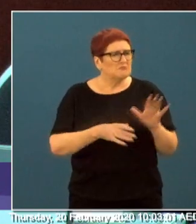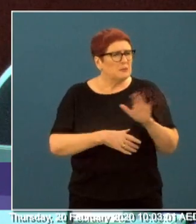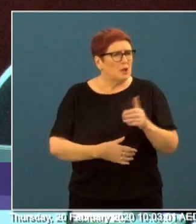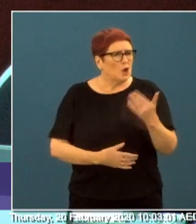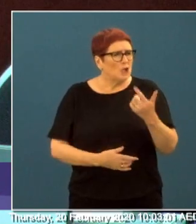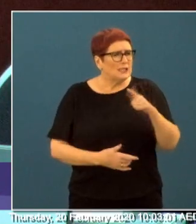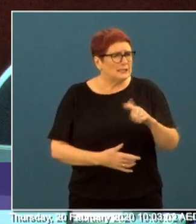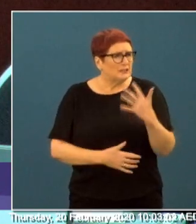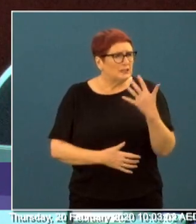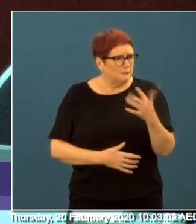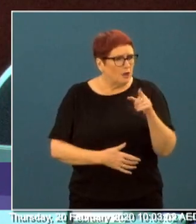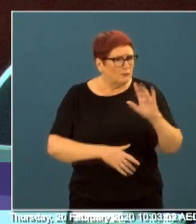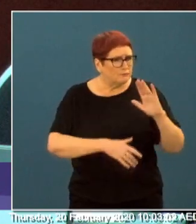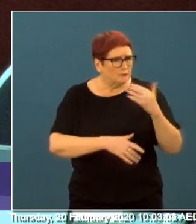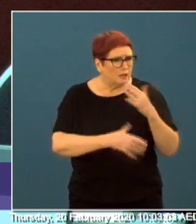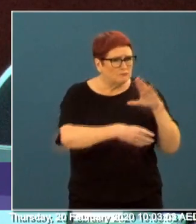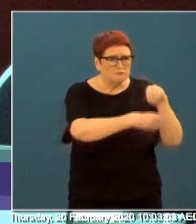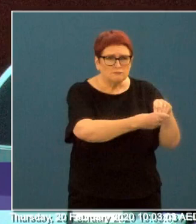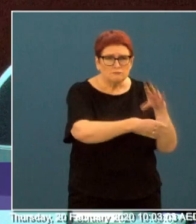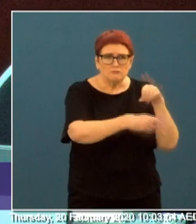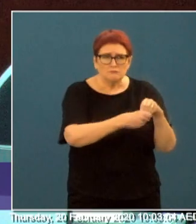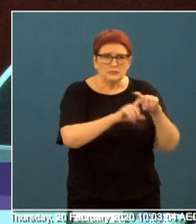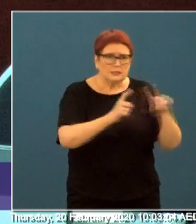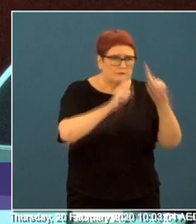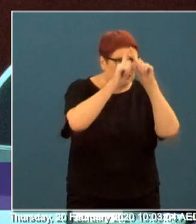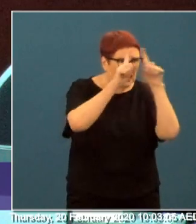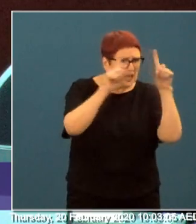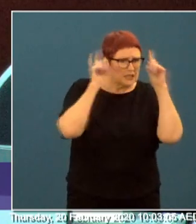have you served in many academic and advisory roles